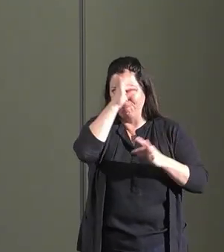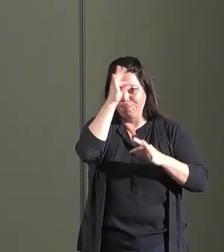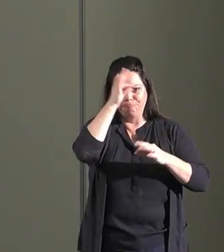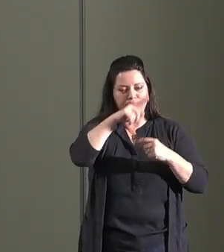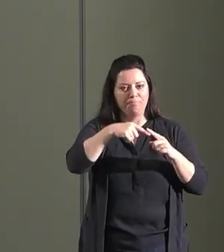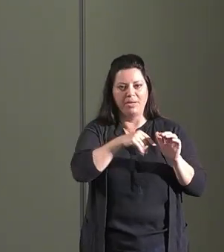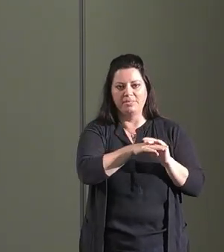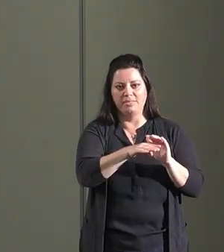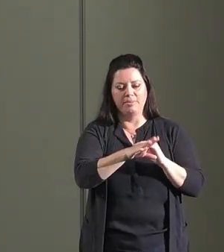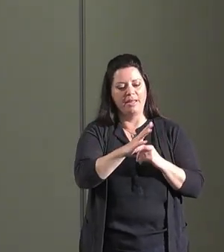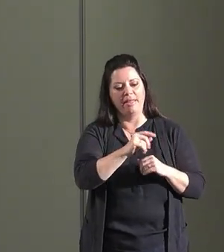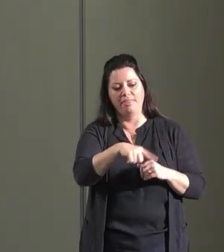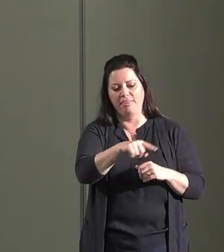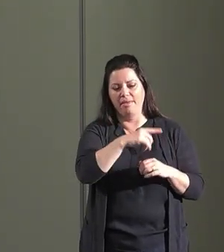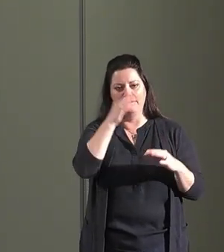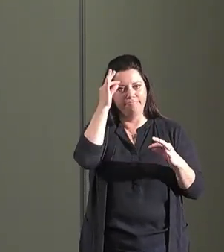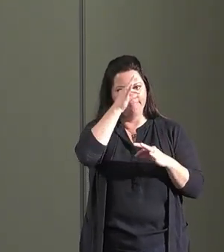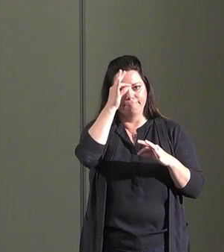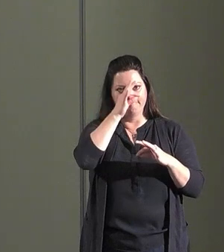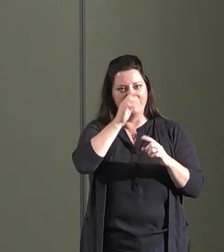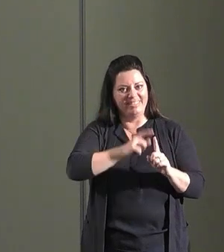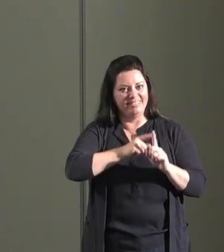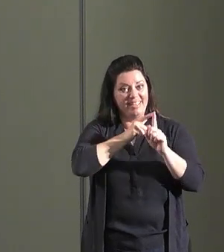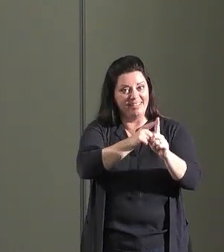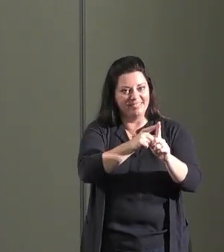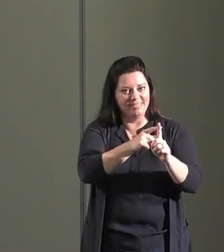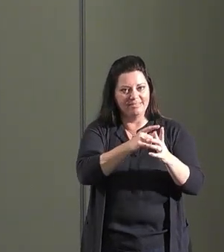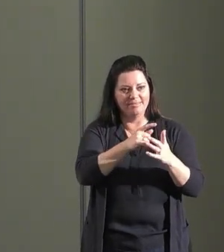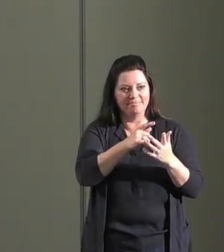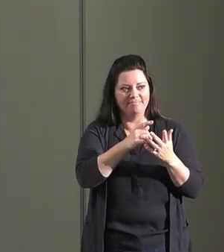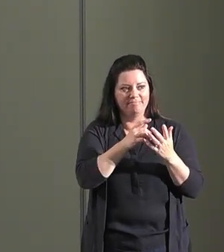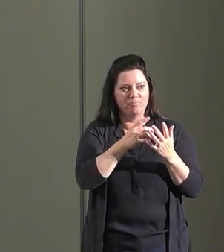And they don't have intent to invest in accessibility